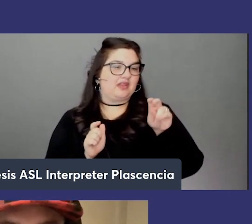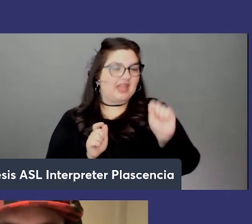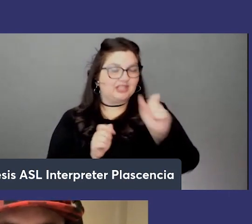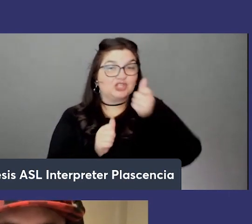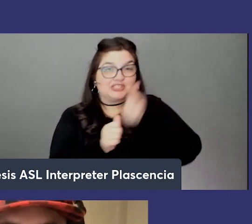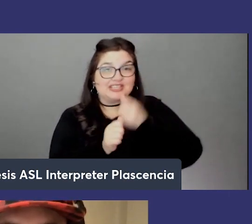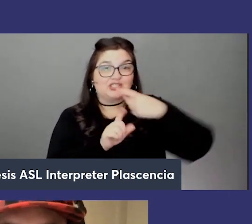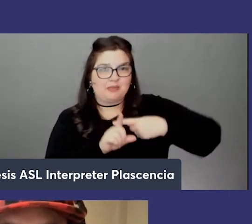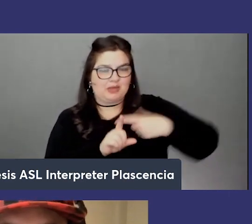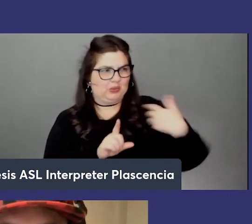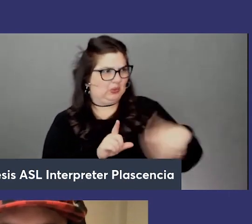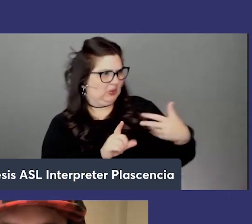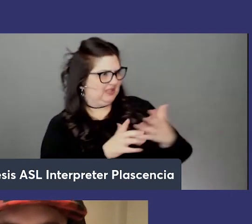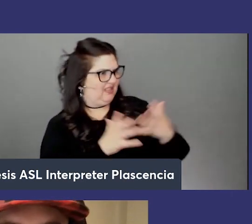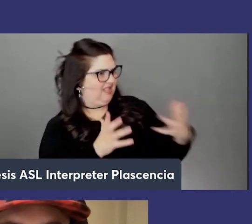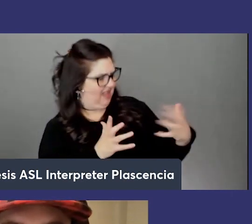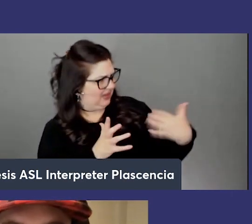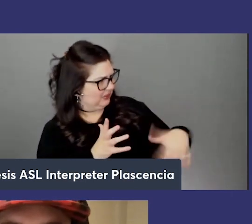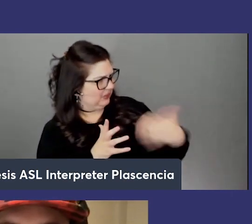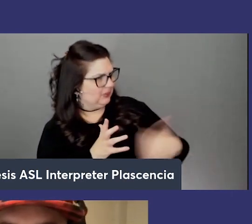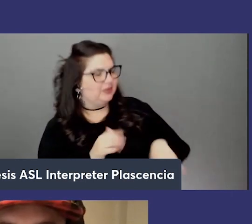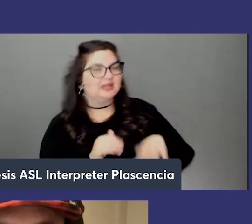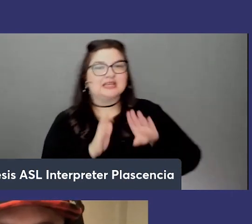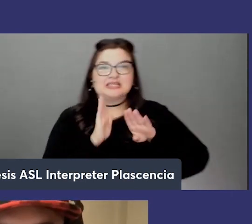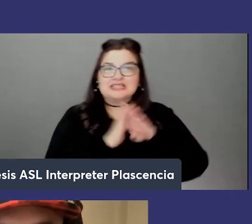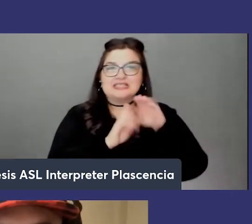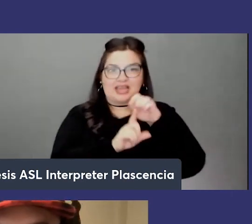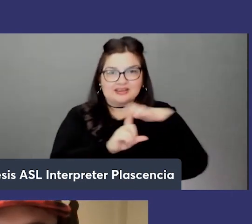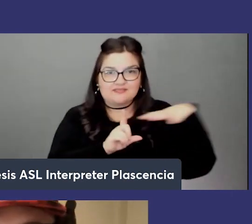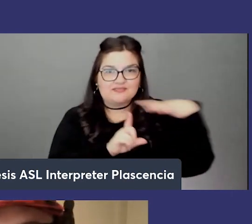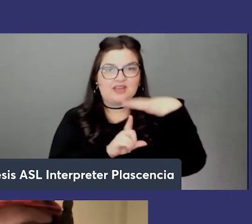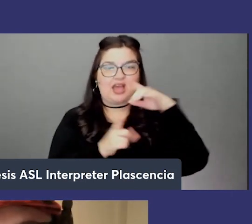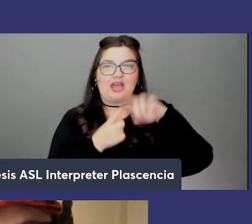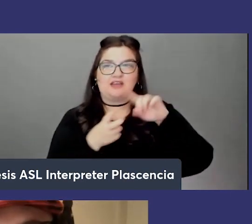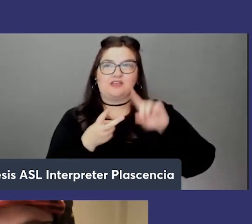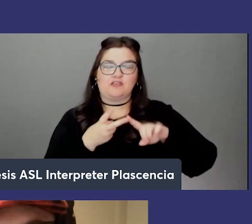Yeah that's generous. Dev environment, staging some small productions,